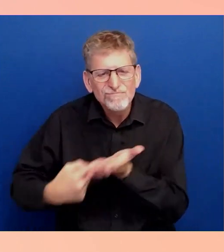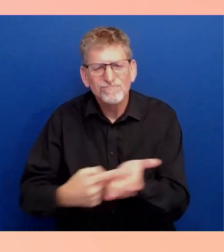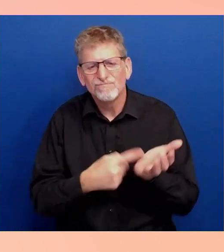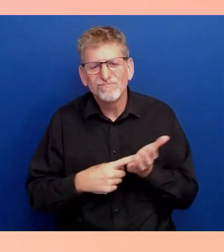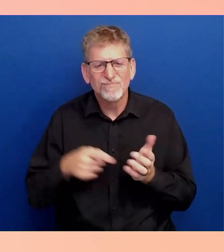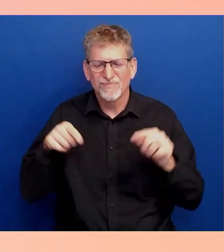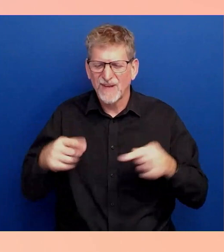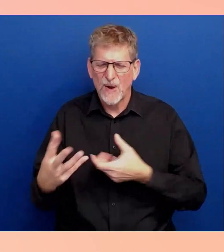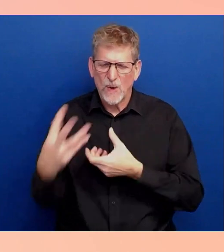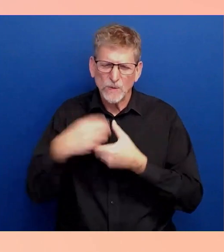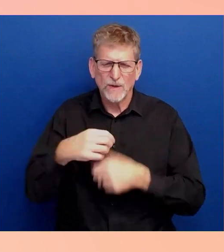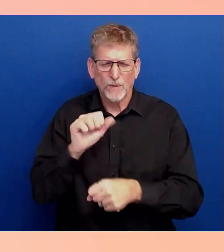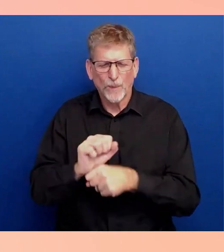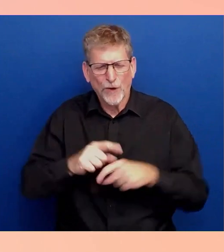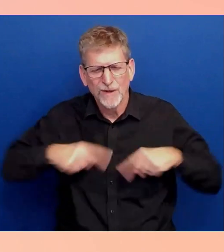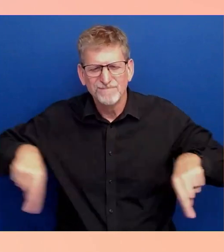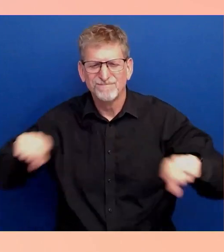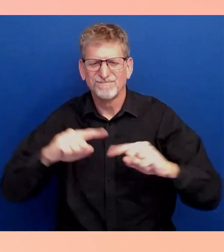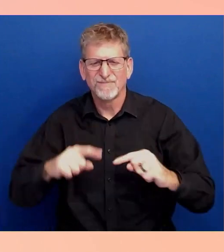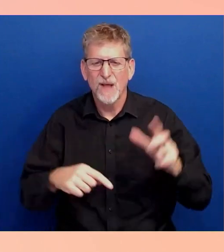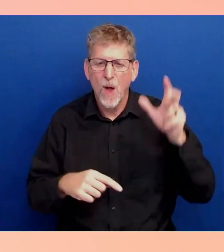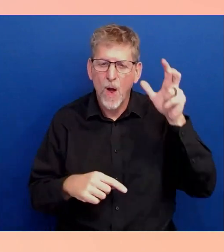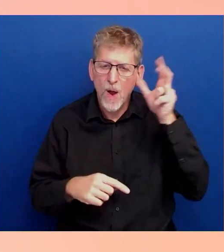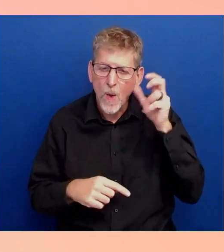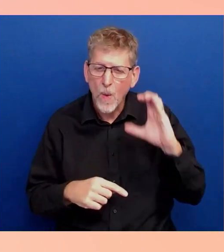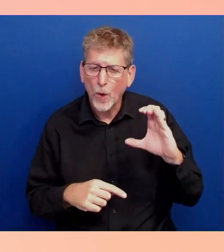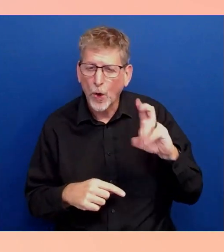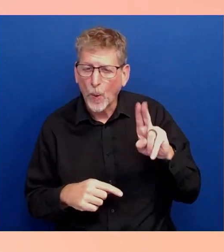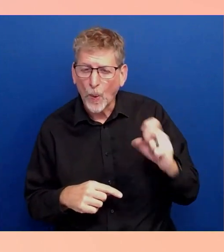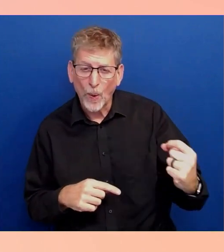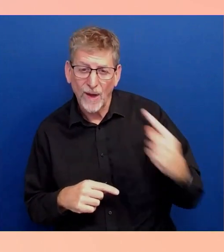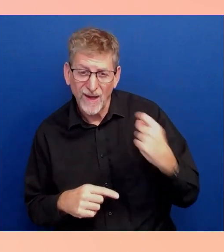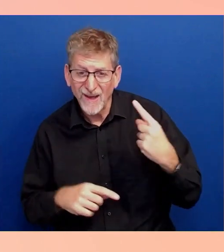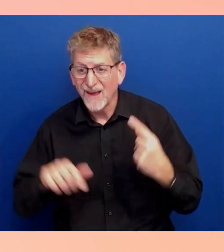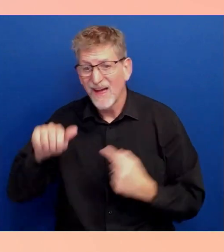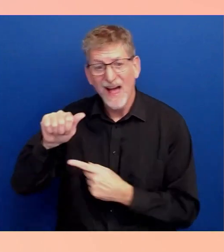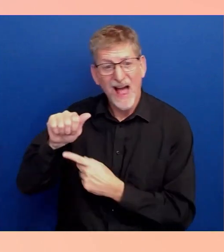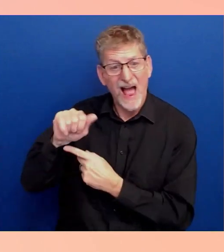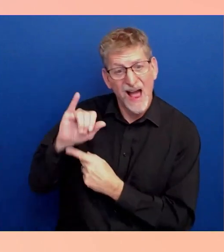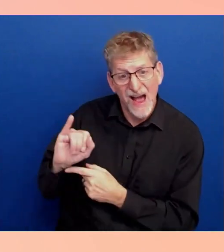Roberto and Anna are using to protect their focus and flow or the way Ram is problem-solving with